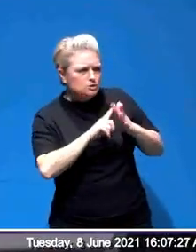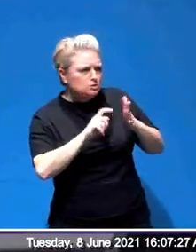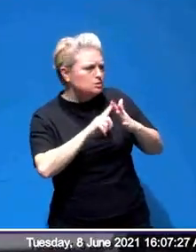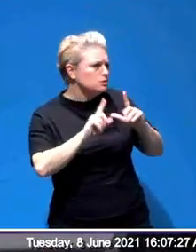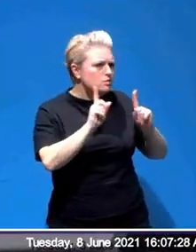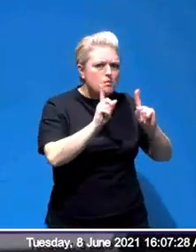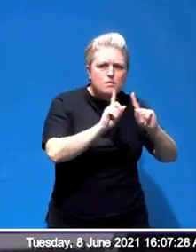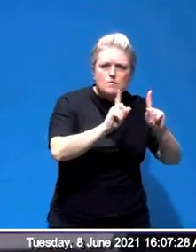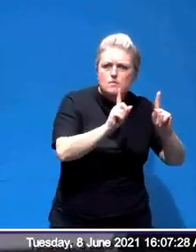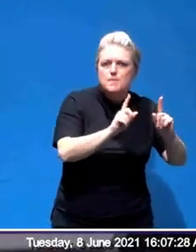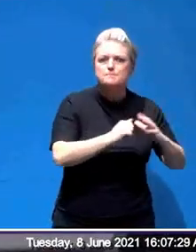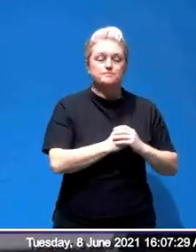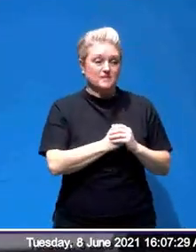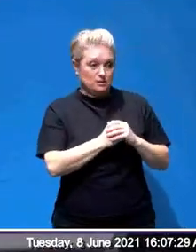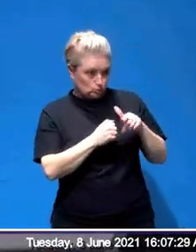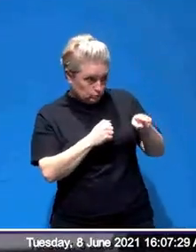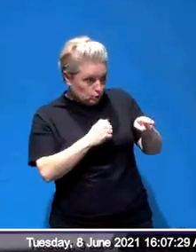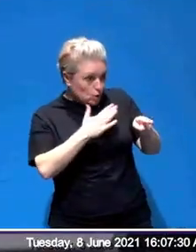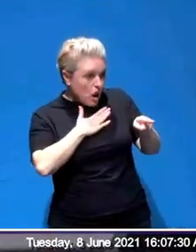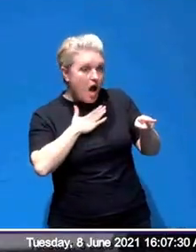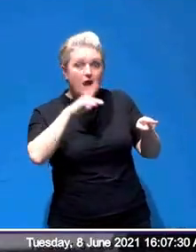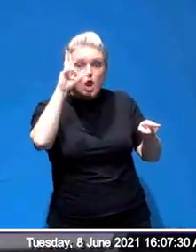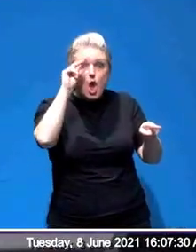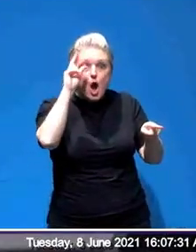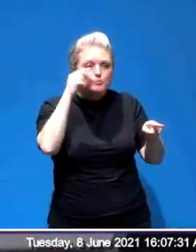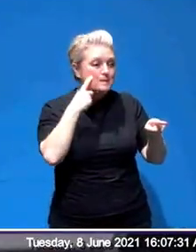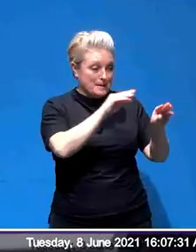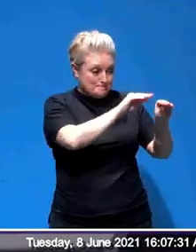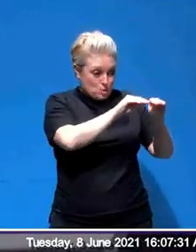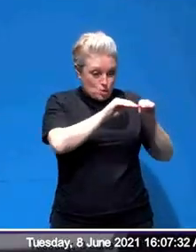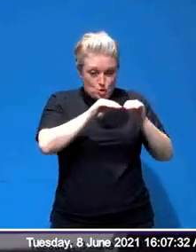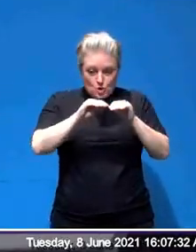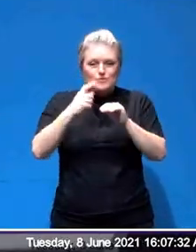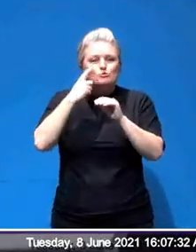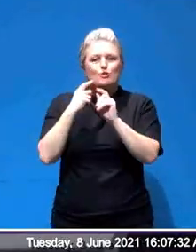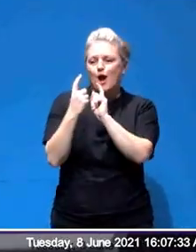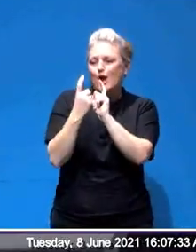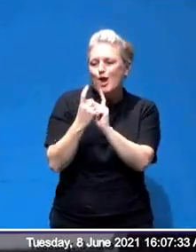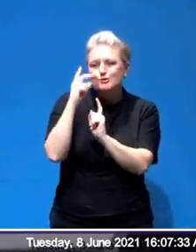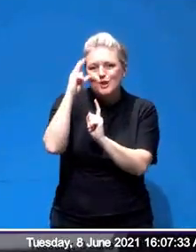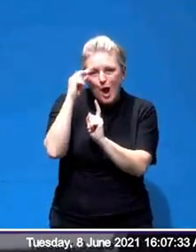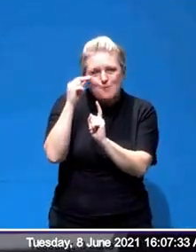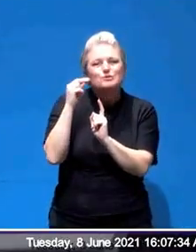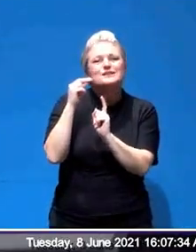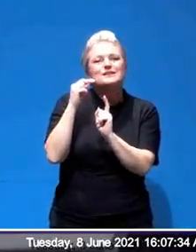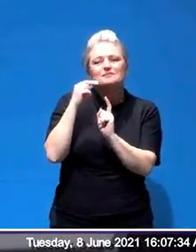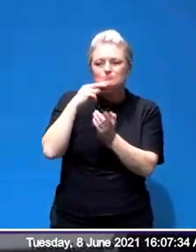know, linking in with the local libraries, the local community centres, the local activities, councils, and that people are fully